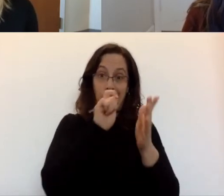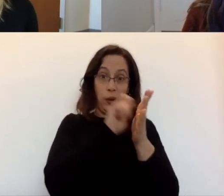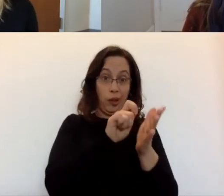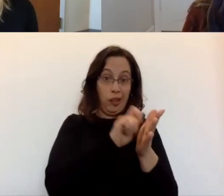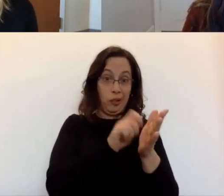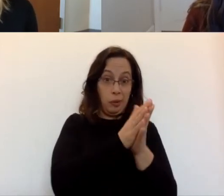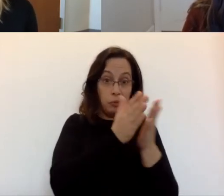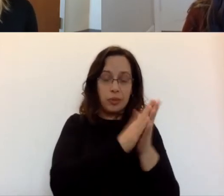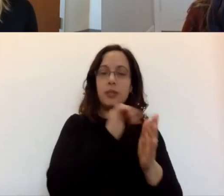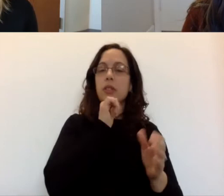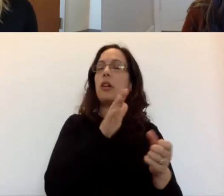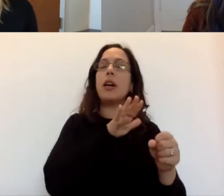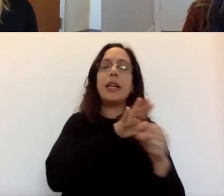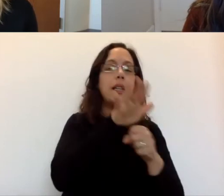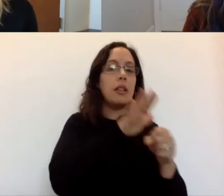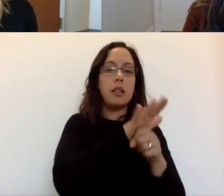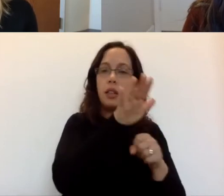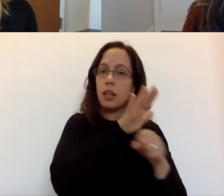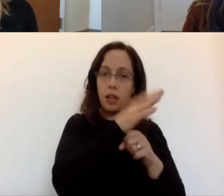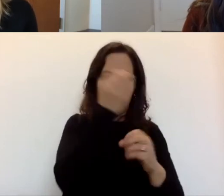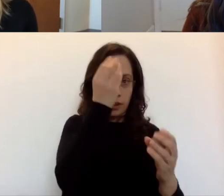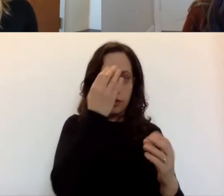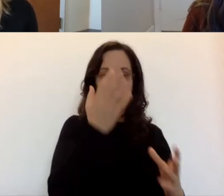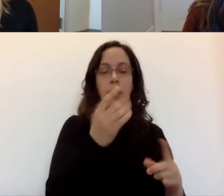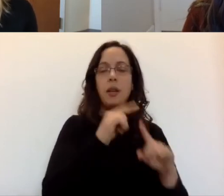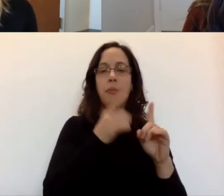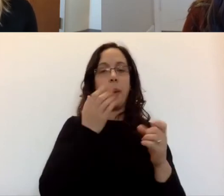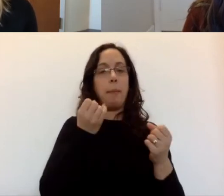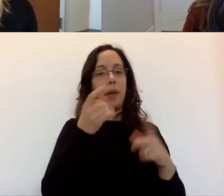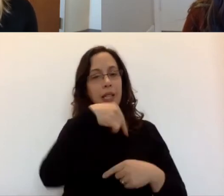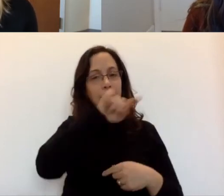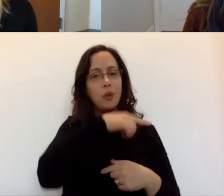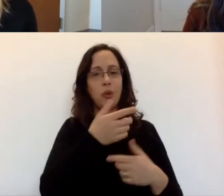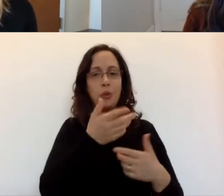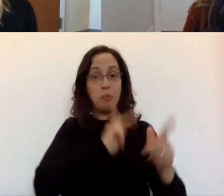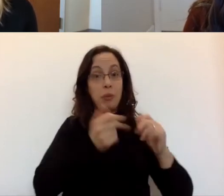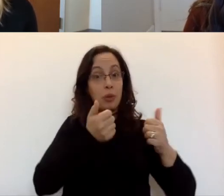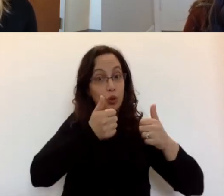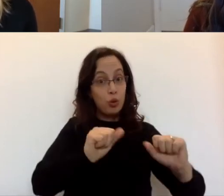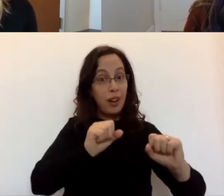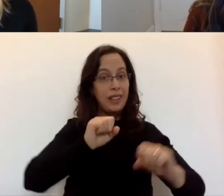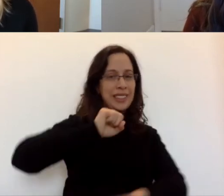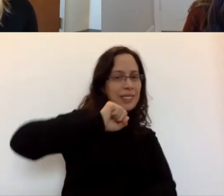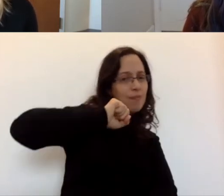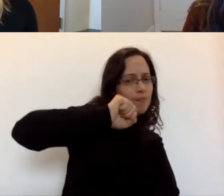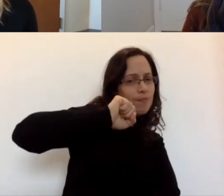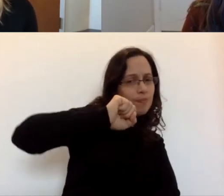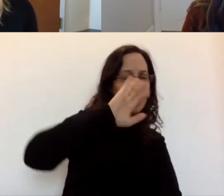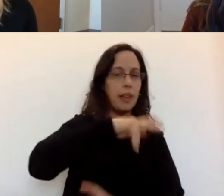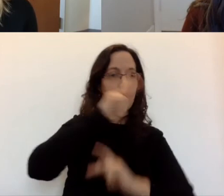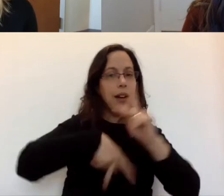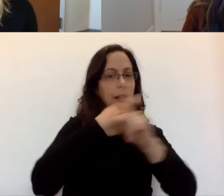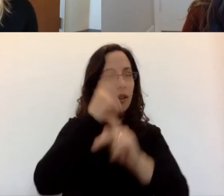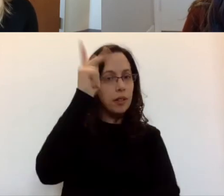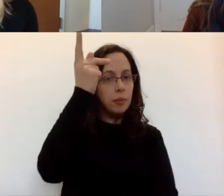in many cases those efforts to reject that kind of political violence and to build a different